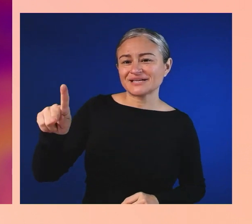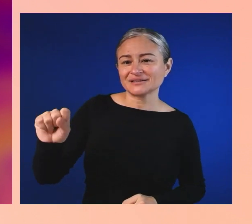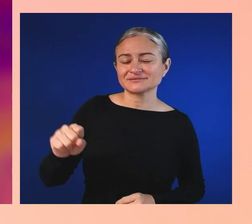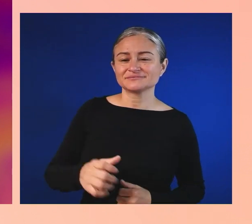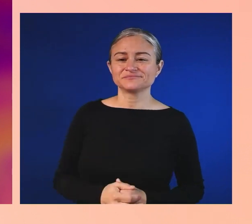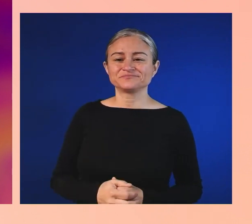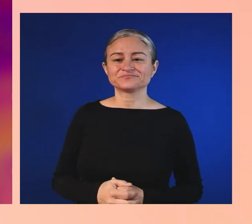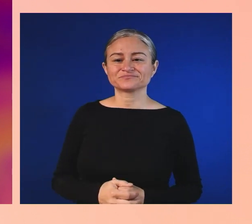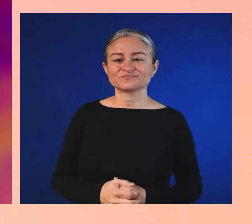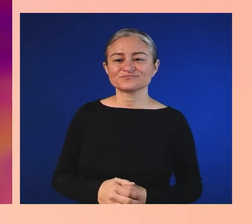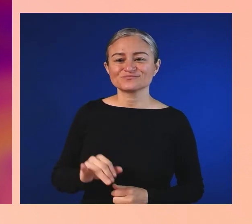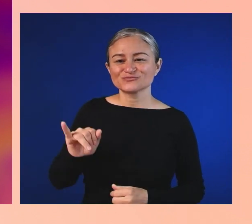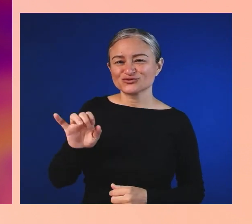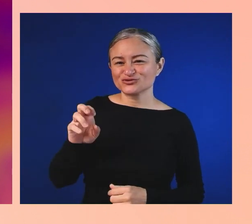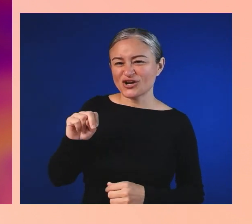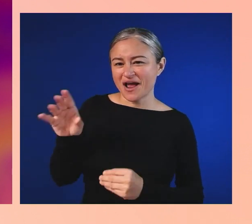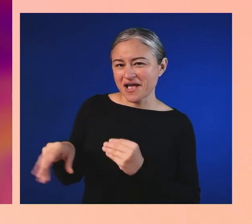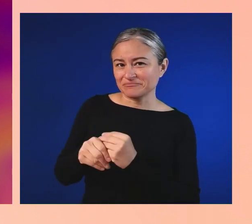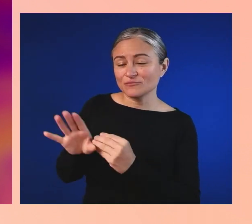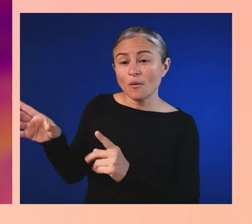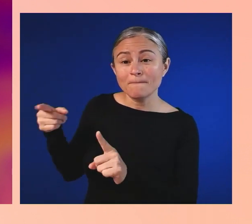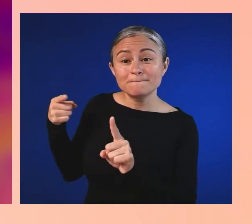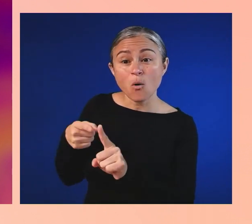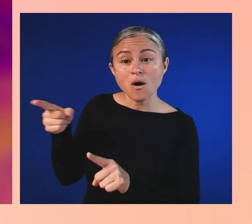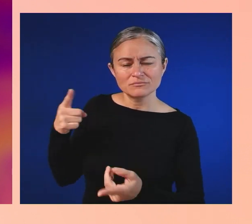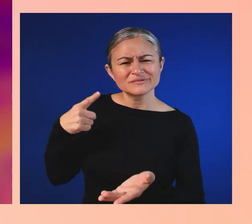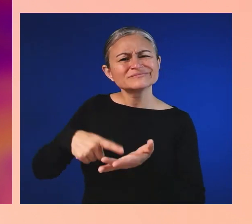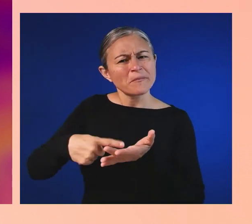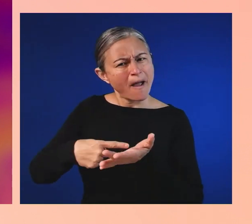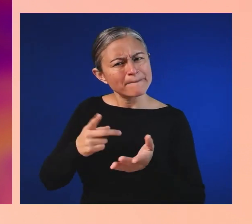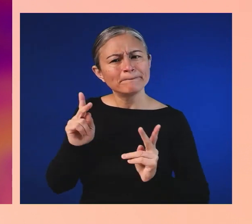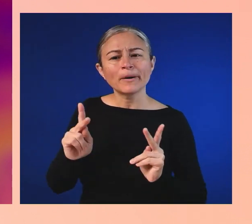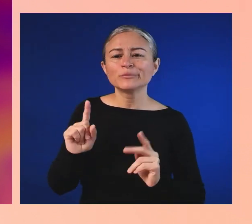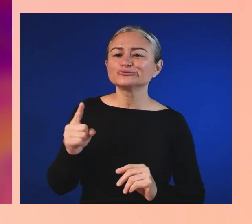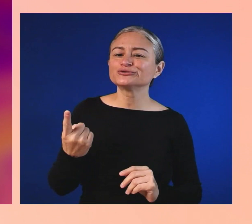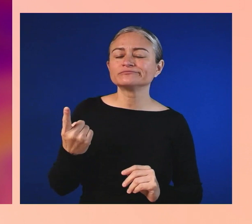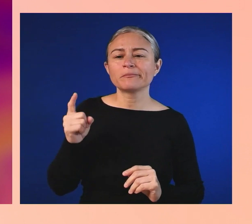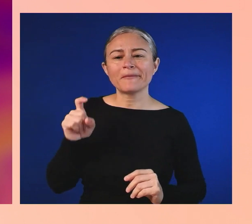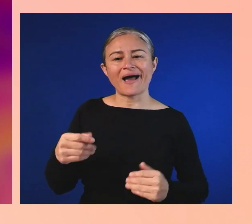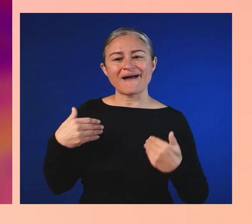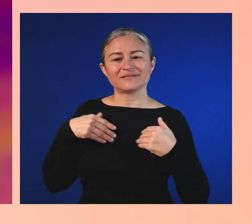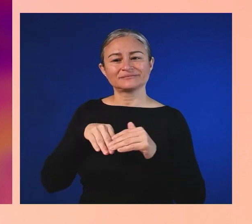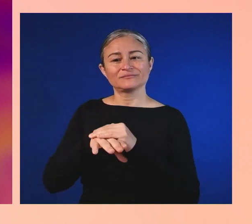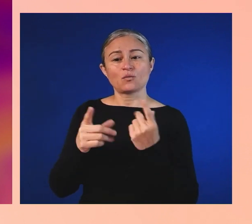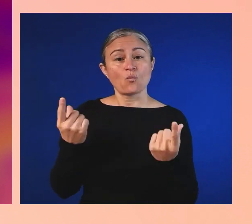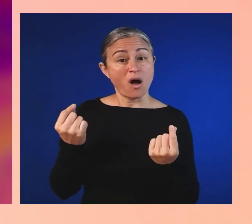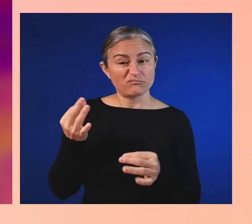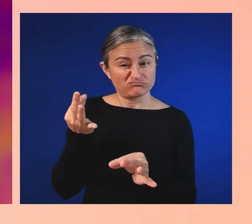That's it, and it needs to work for them. If you can think about that continuum of accessibility,